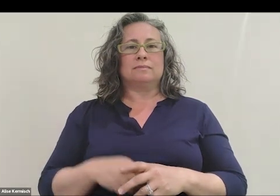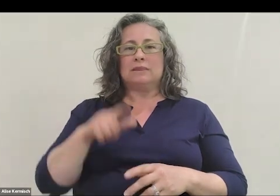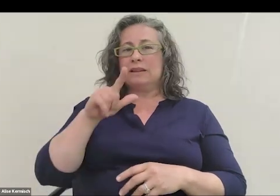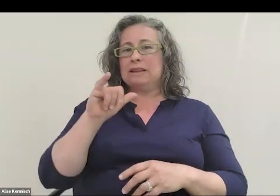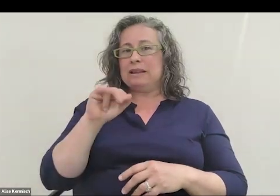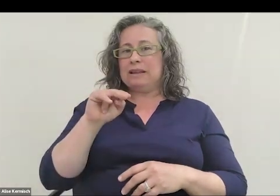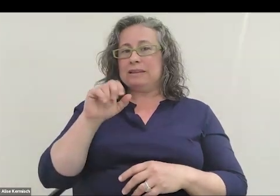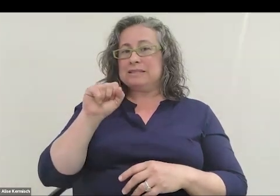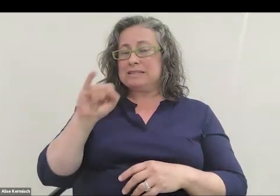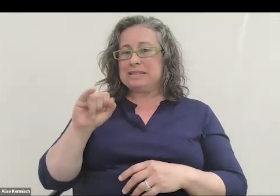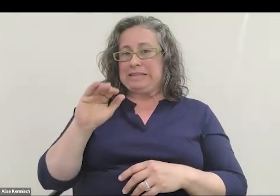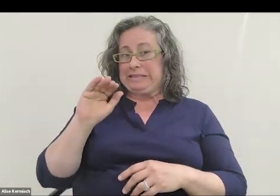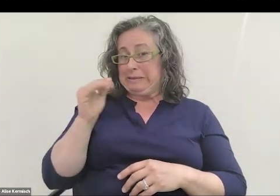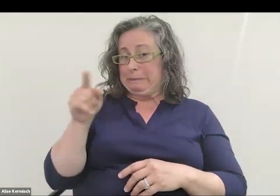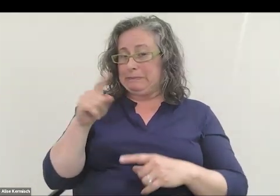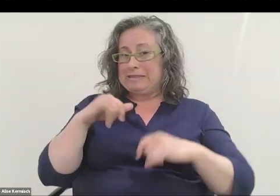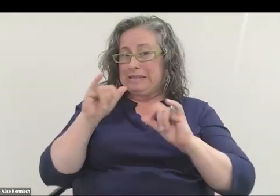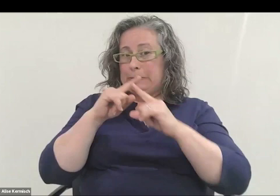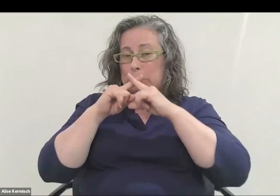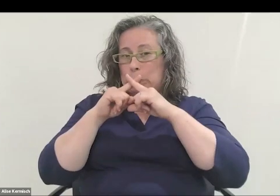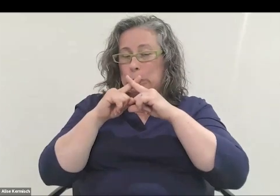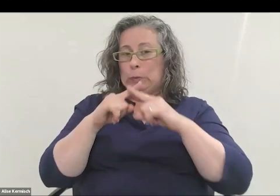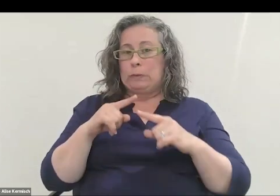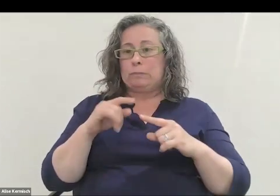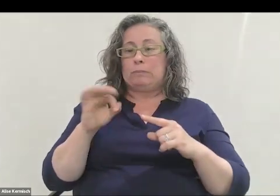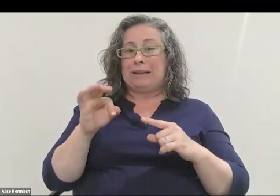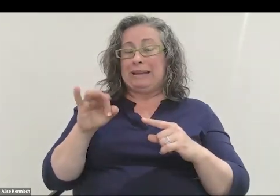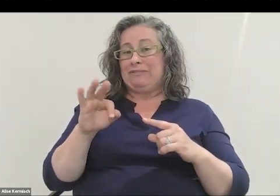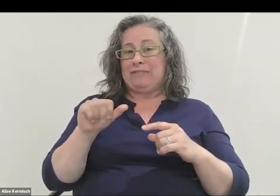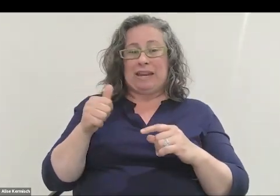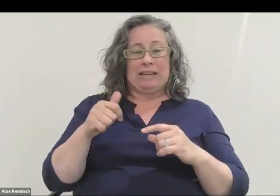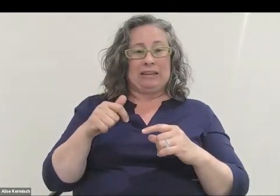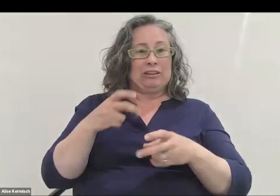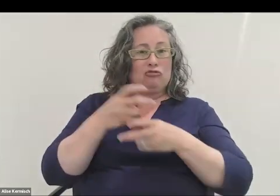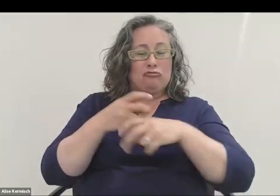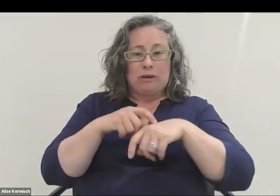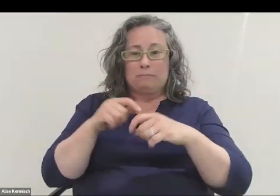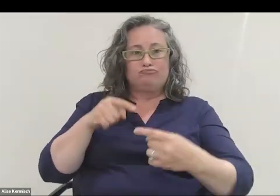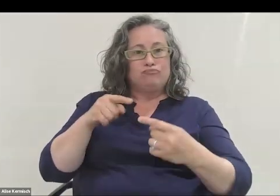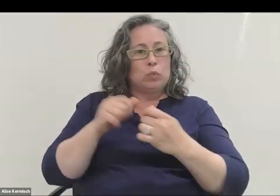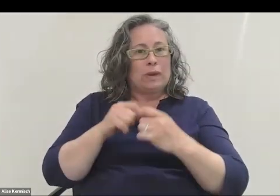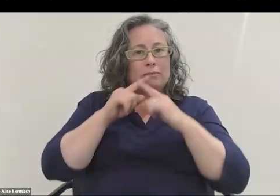Lindsay looks like you might still be muted. If you're having any difficulties with that feel free to type the question in the chat,